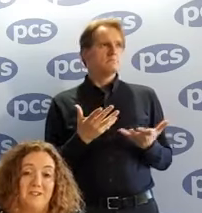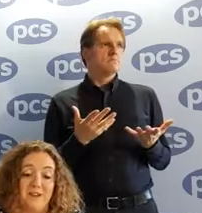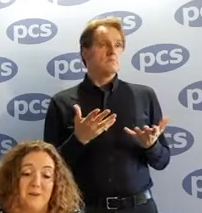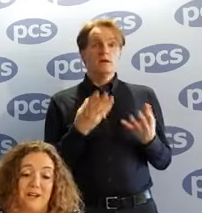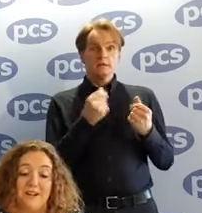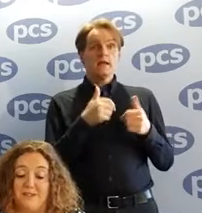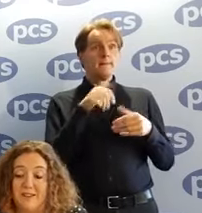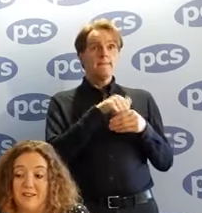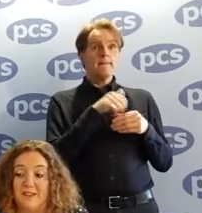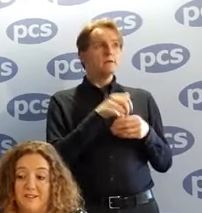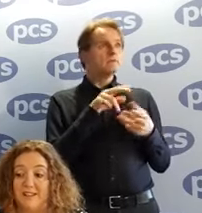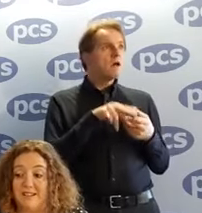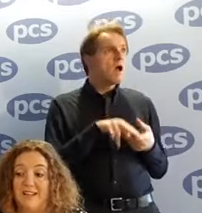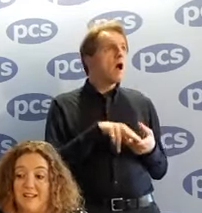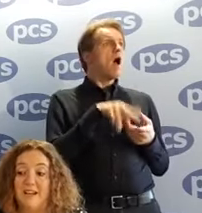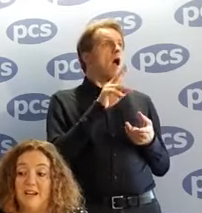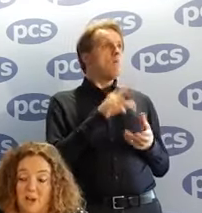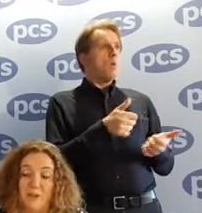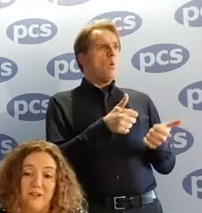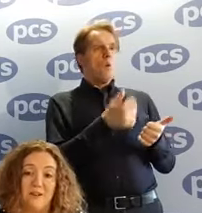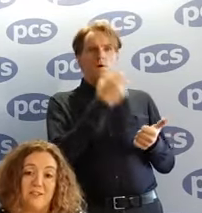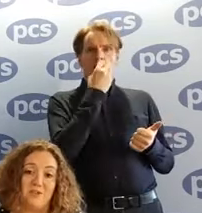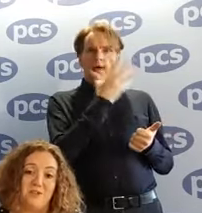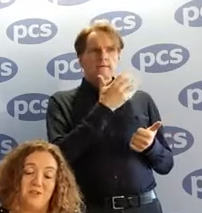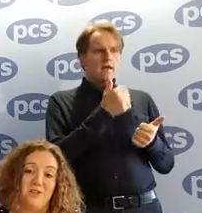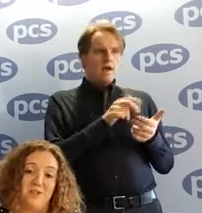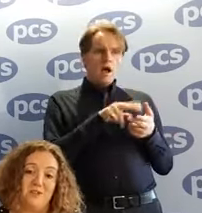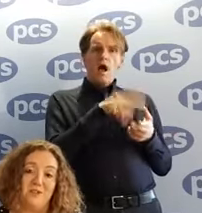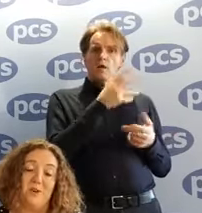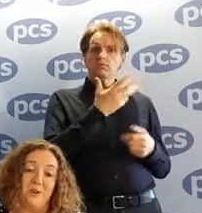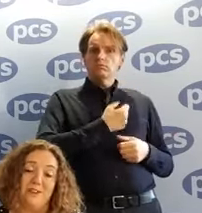have done very well out of it and that's clearly a good increase this she's got,